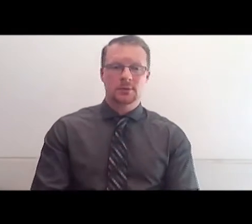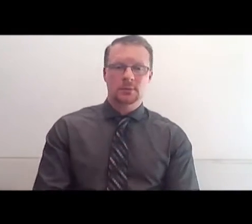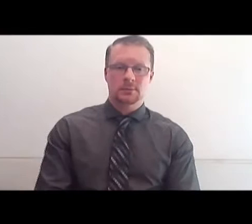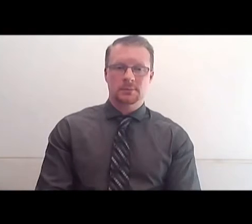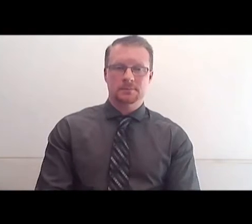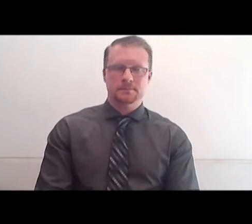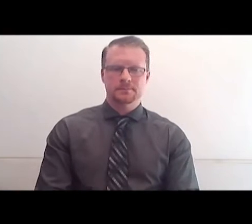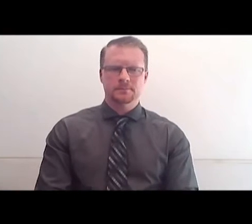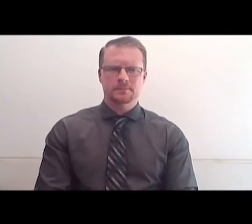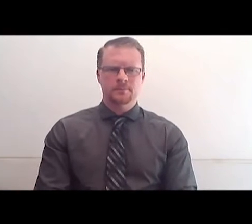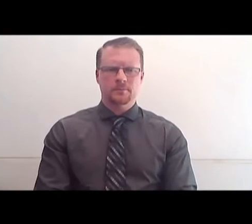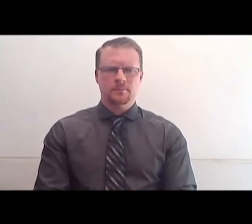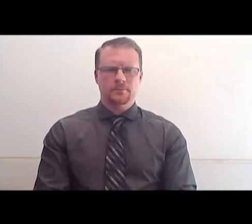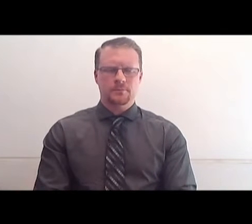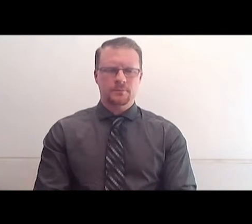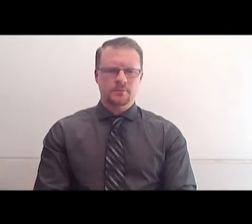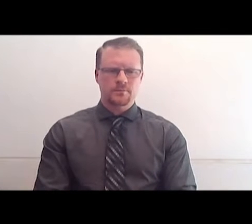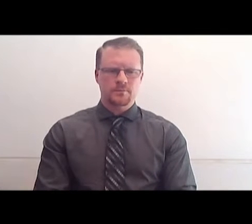sat and talked with her about her medical needs.